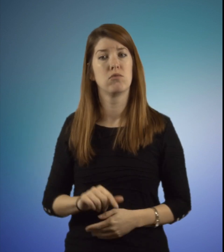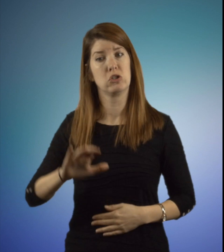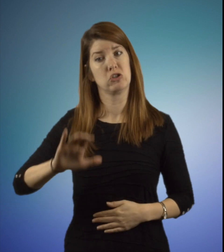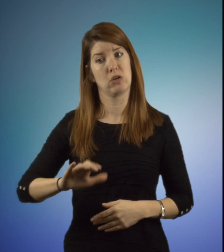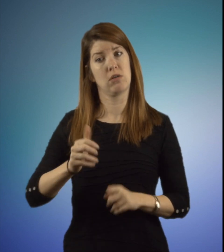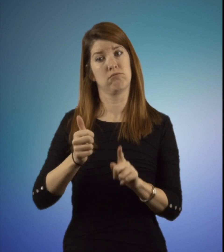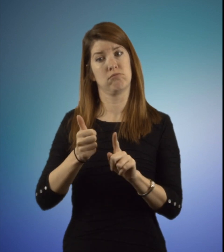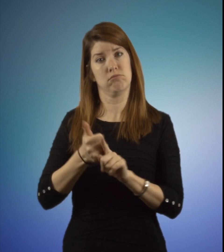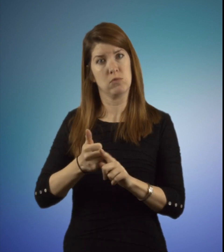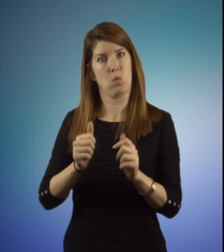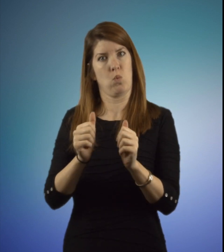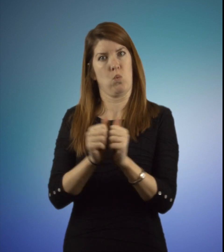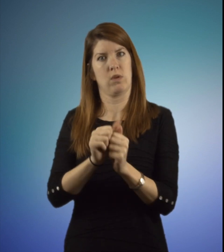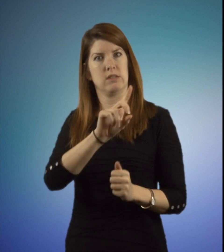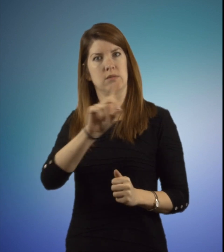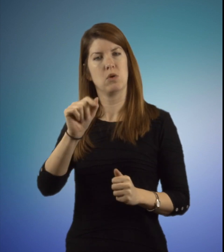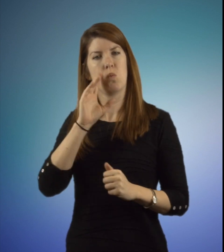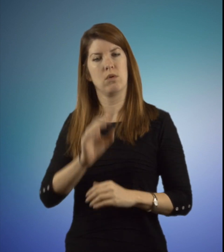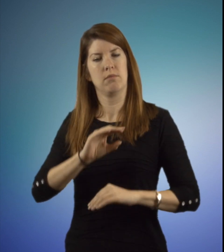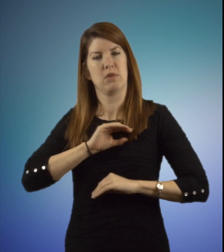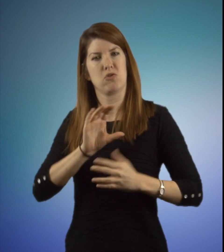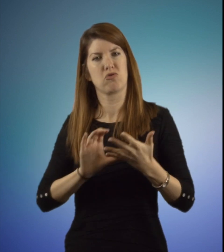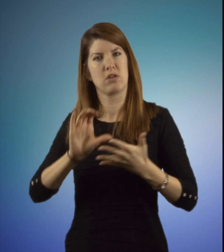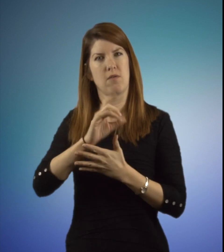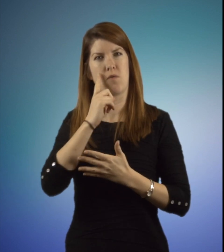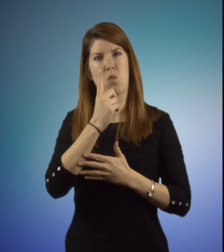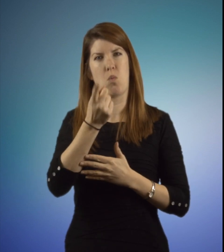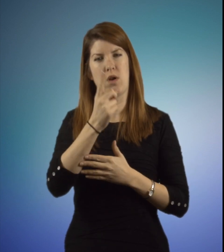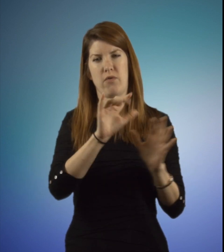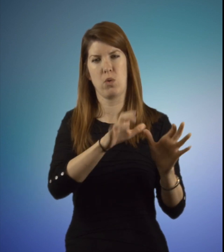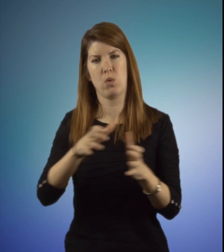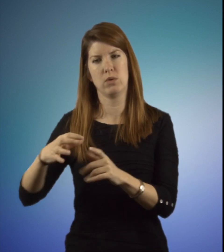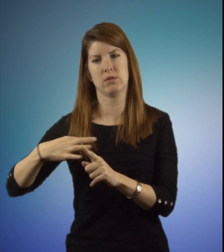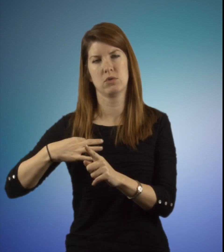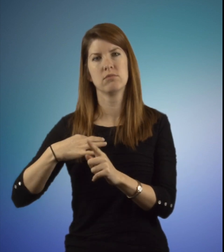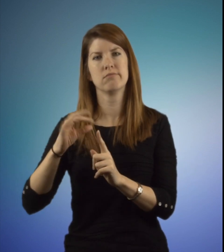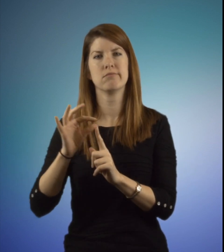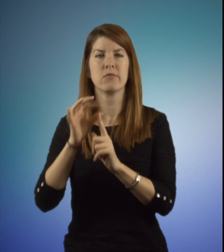with a disability would meet the criteria for one of those eligibilities